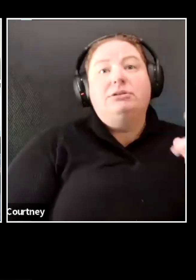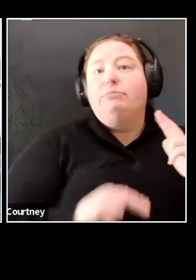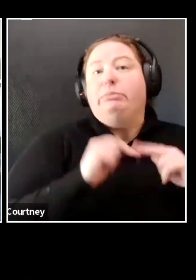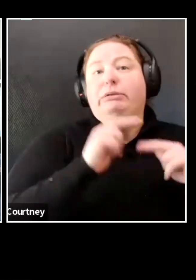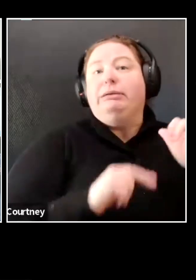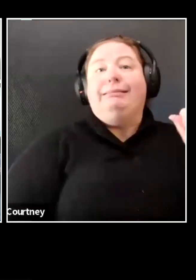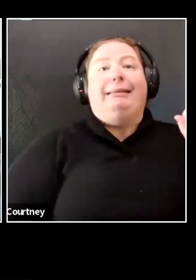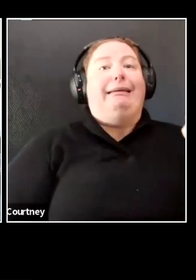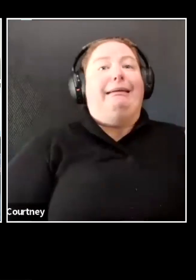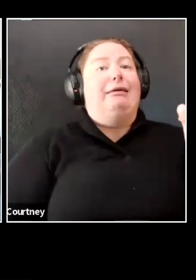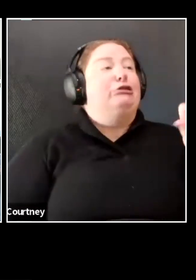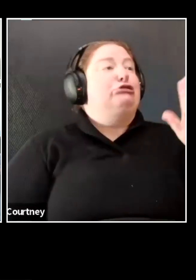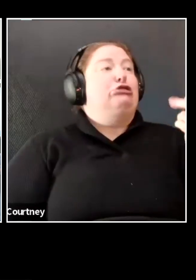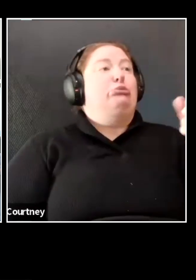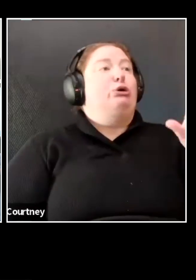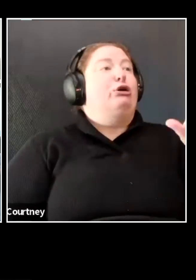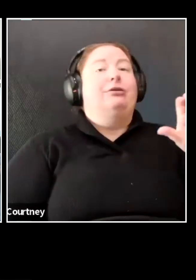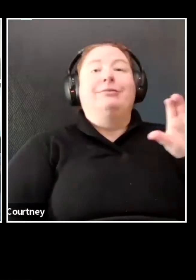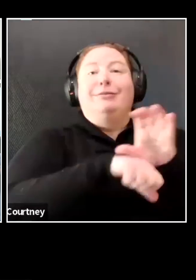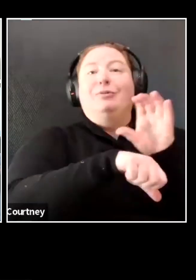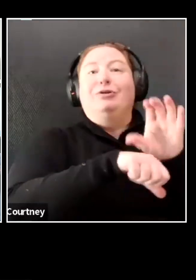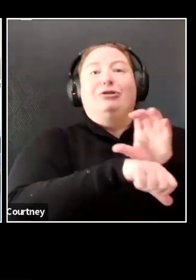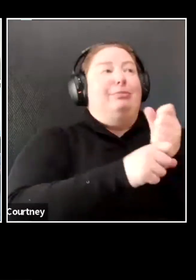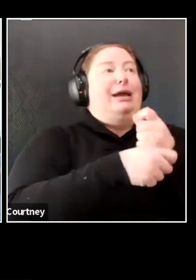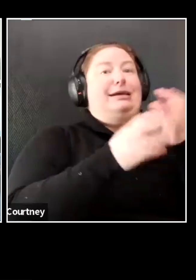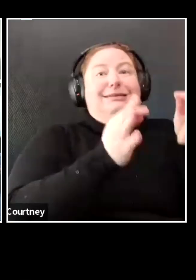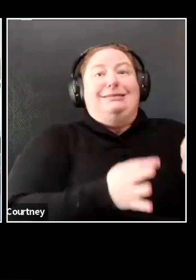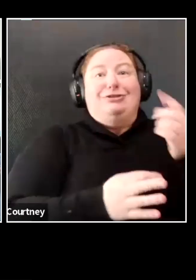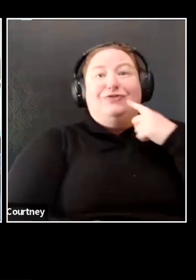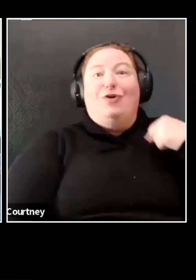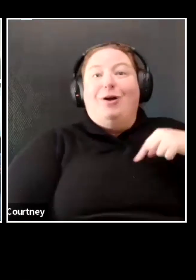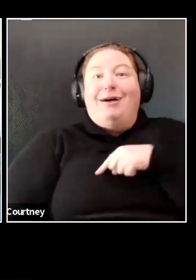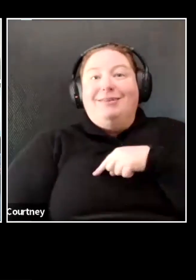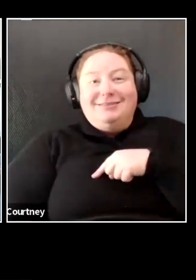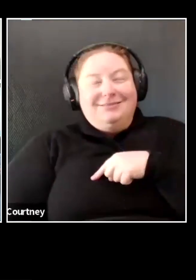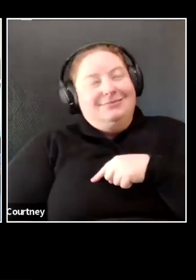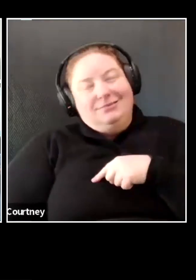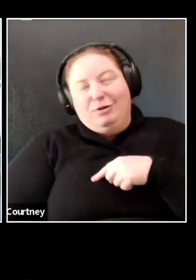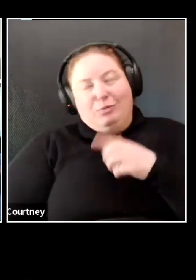to make transportation decisions for us. That is probably not actually what we really want.